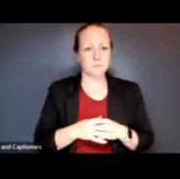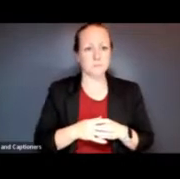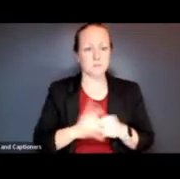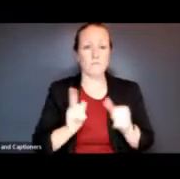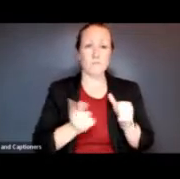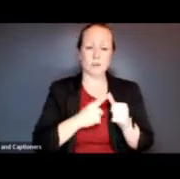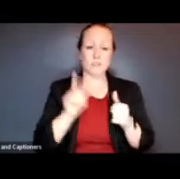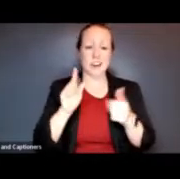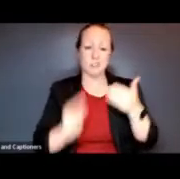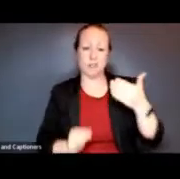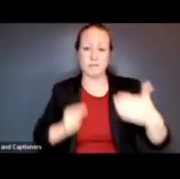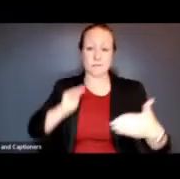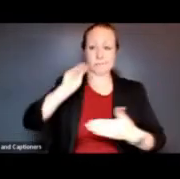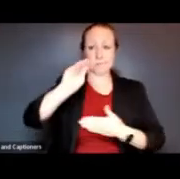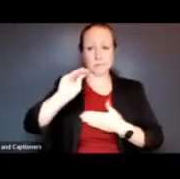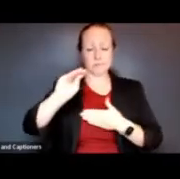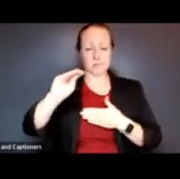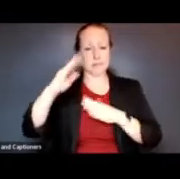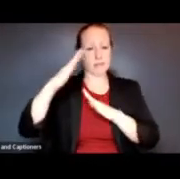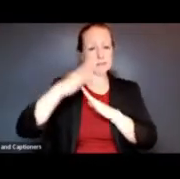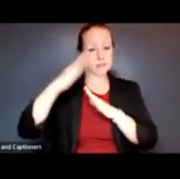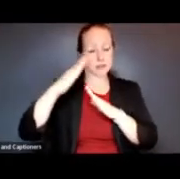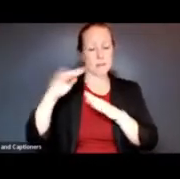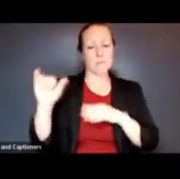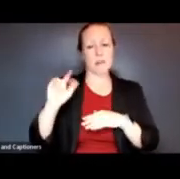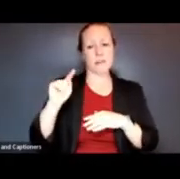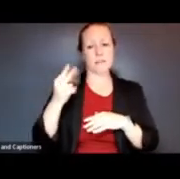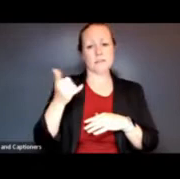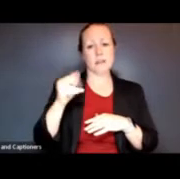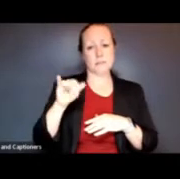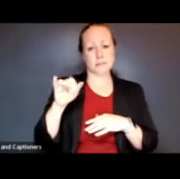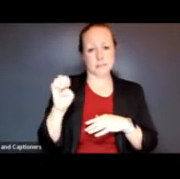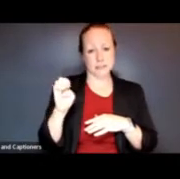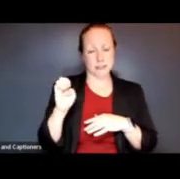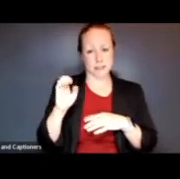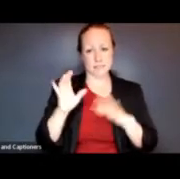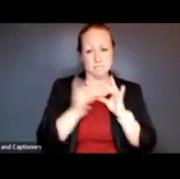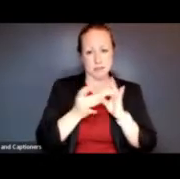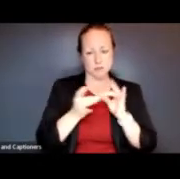top of this slide, as Thomasine has pointed out, it's part of establishing a strong